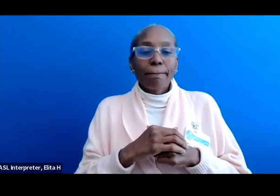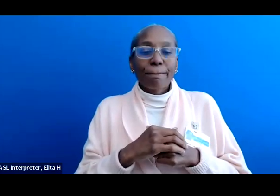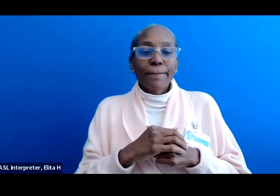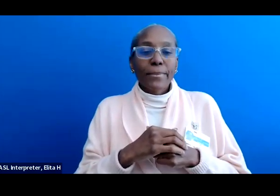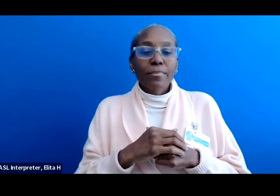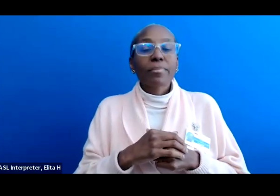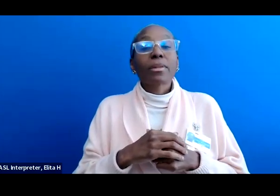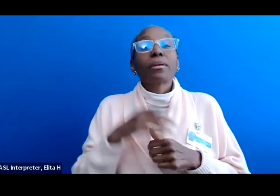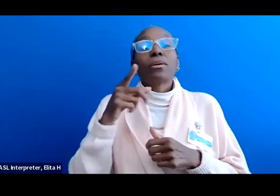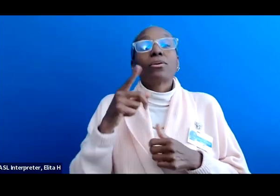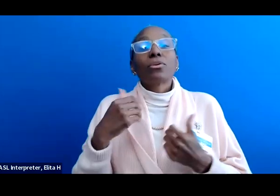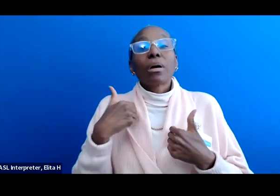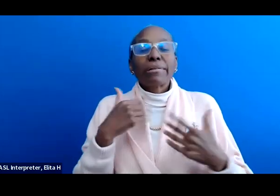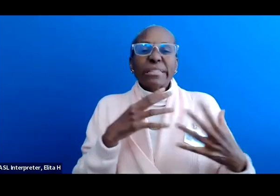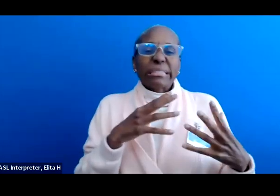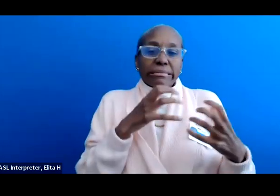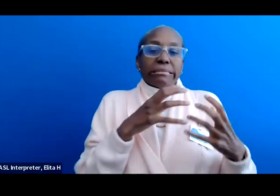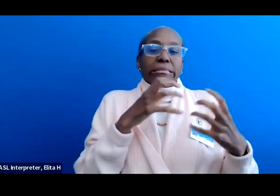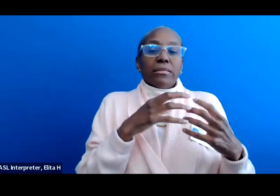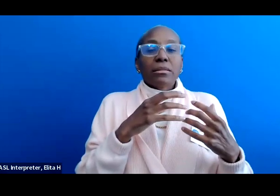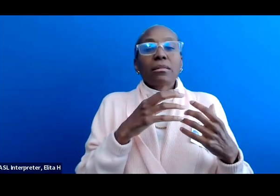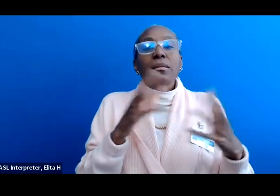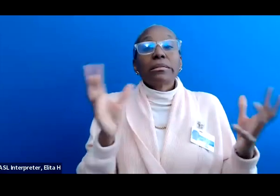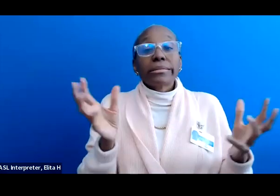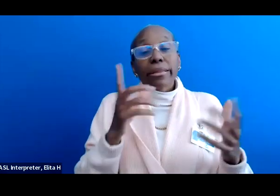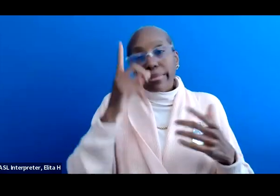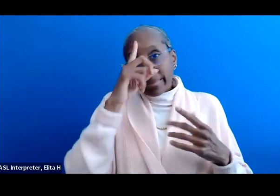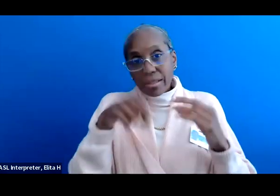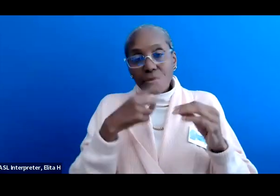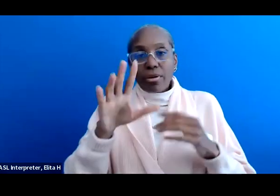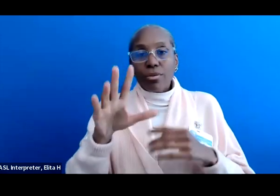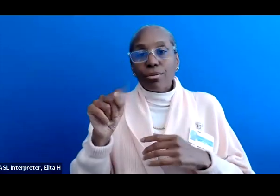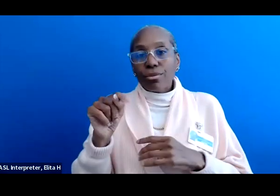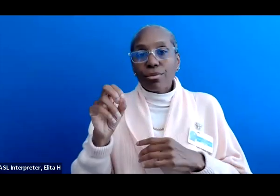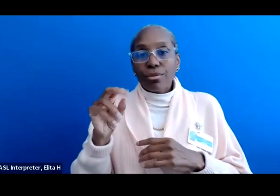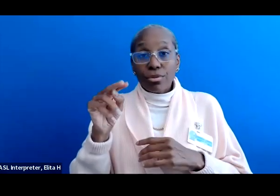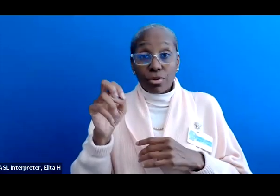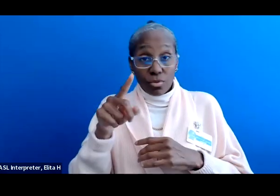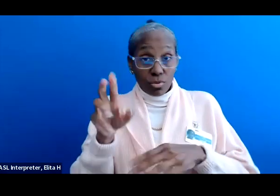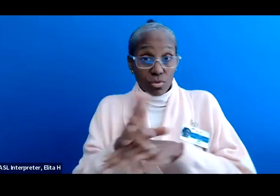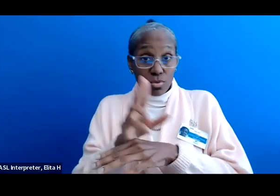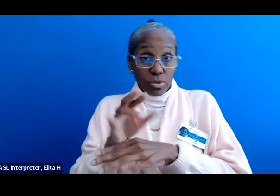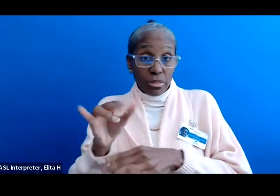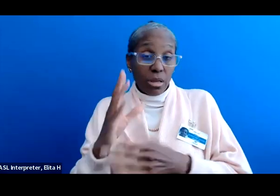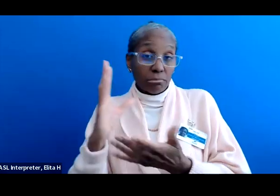If you're having that tightness, first of all, you want to think about your tone. Are you using it to your advantage?